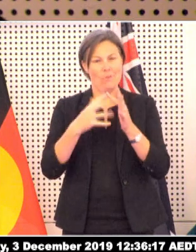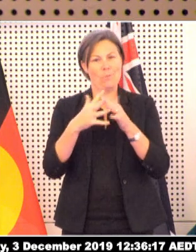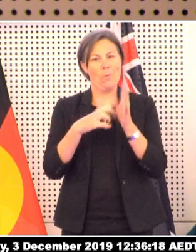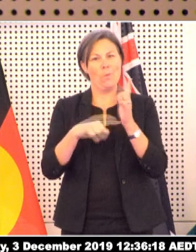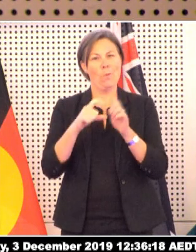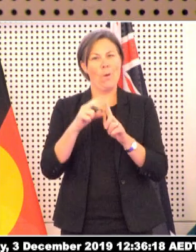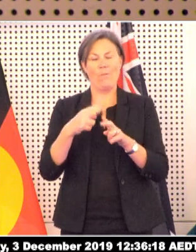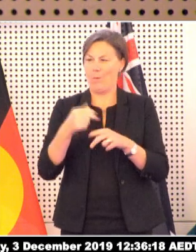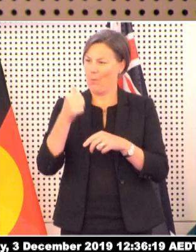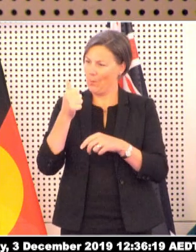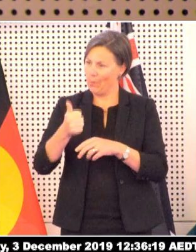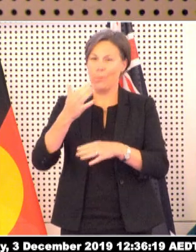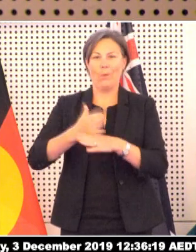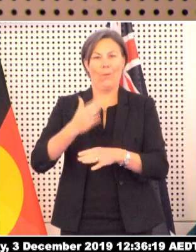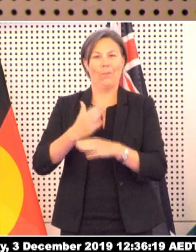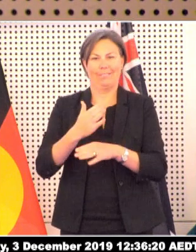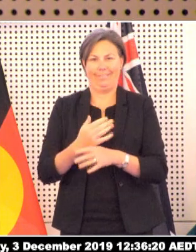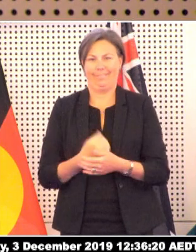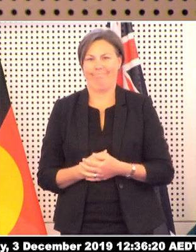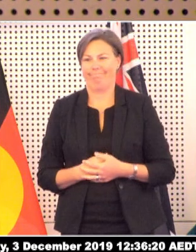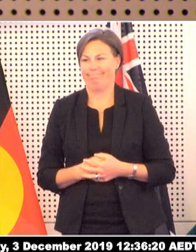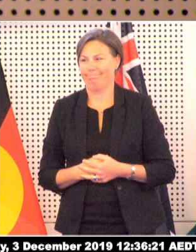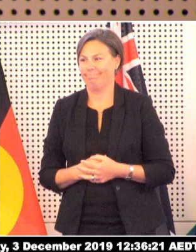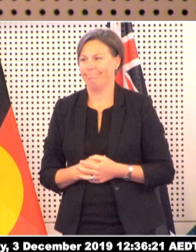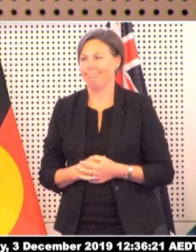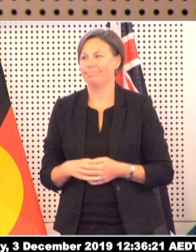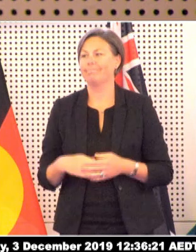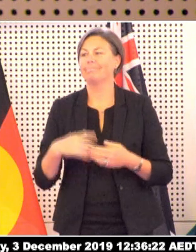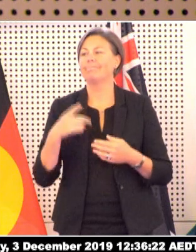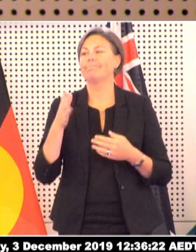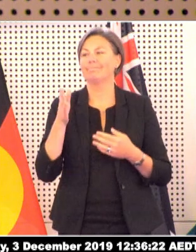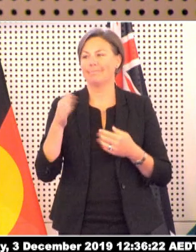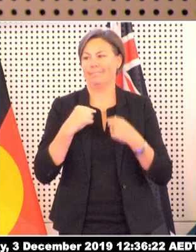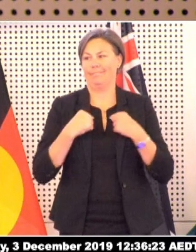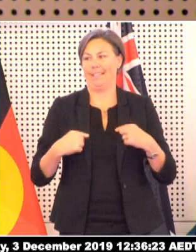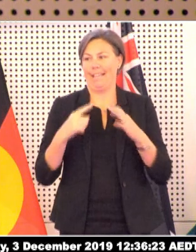Well, I must explain the reason for that, Commissioner, and that is that